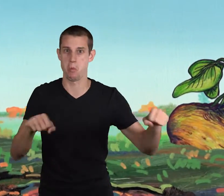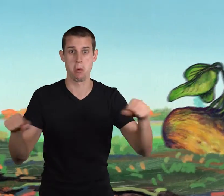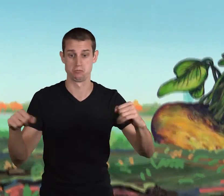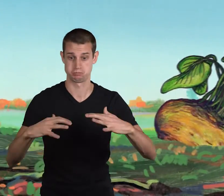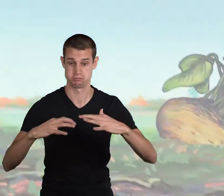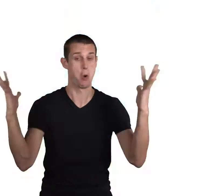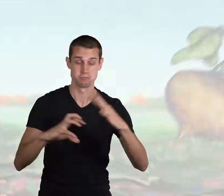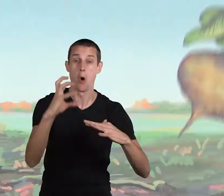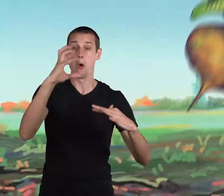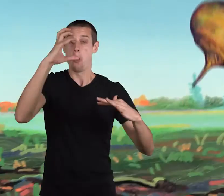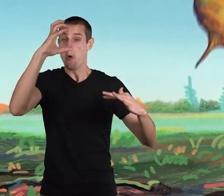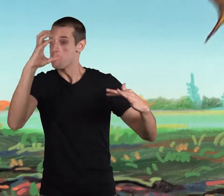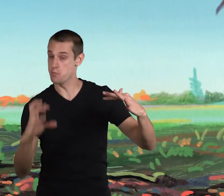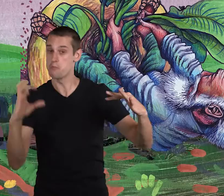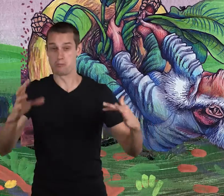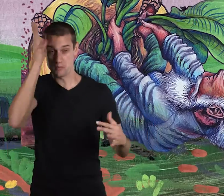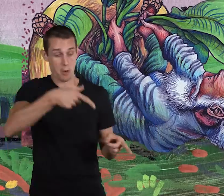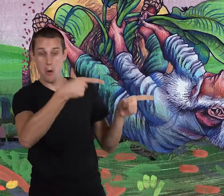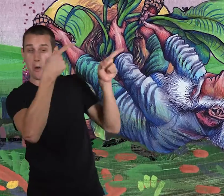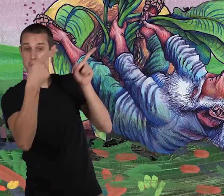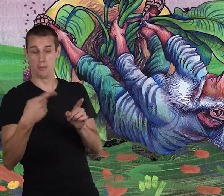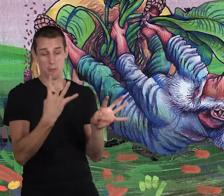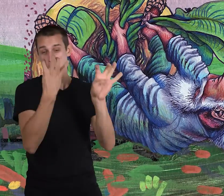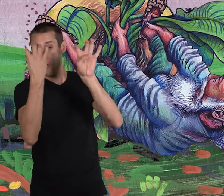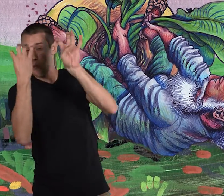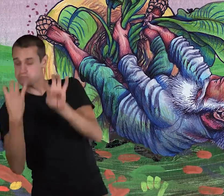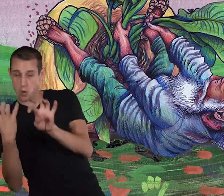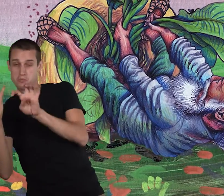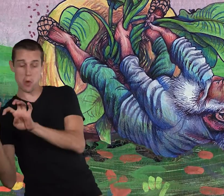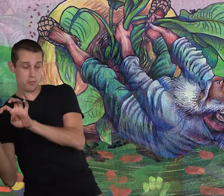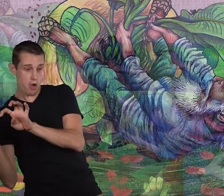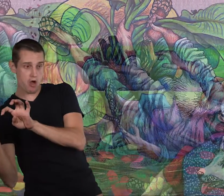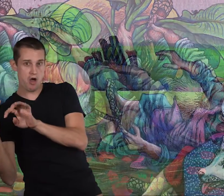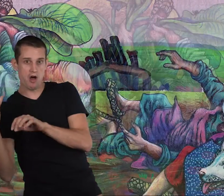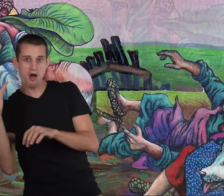. . . POP! At last, the turnip popped out of the ground, and fell right in front of the grandpa.